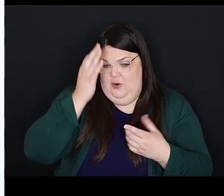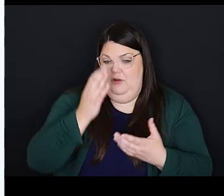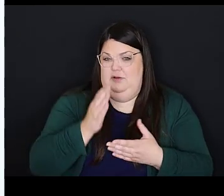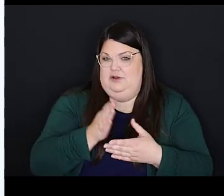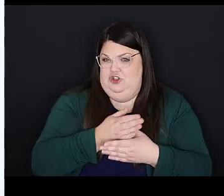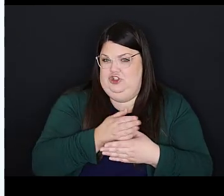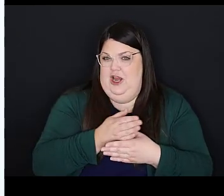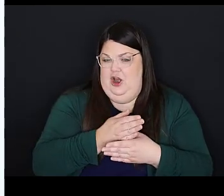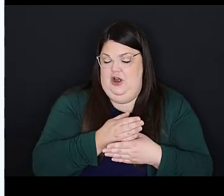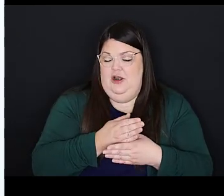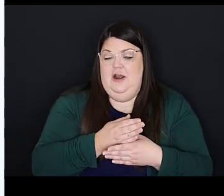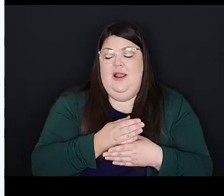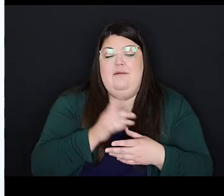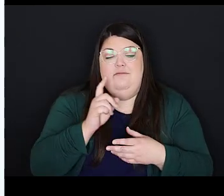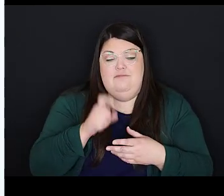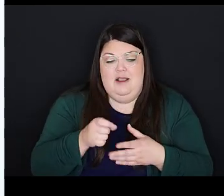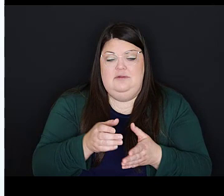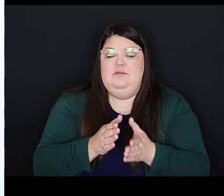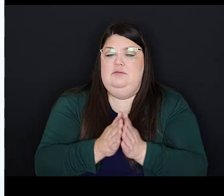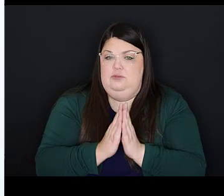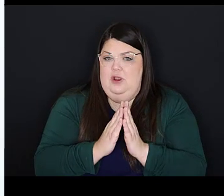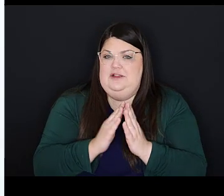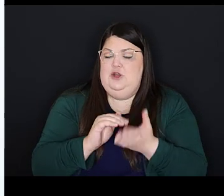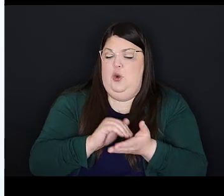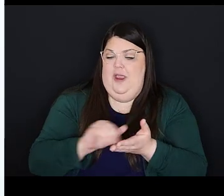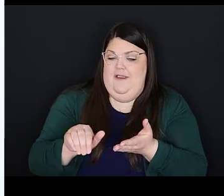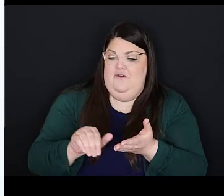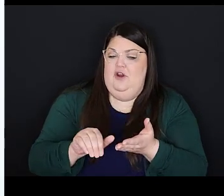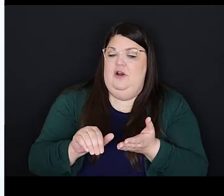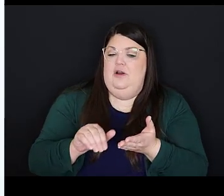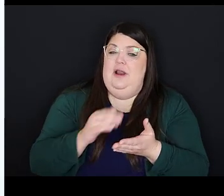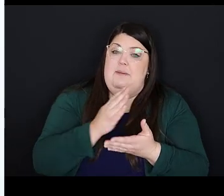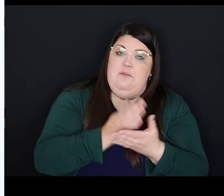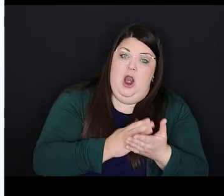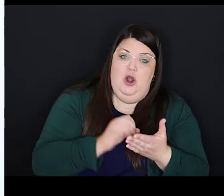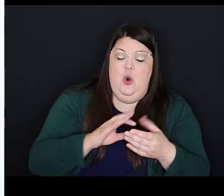in part or in whole, to the cost sharing requirement in accordance with section